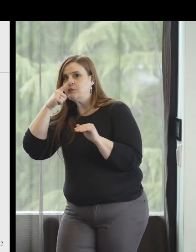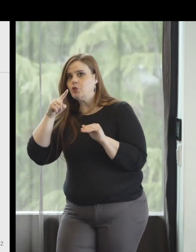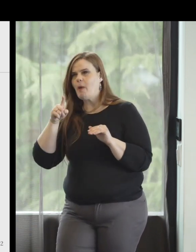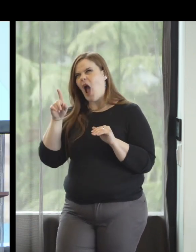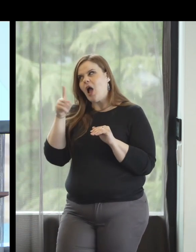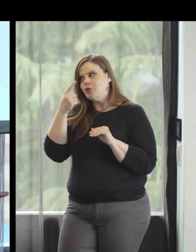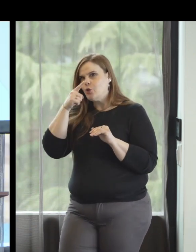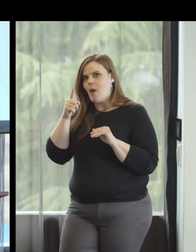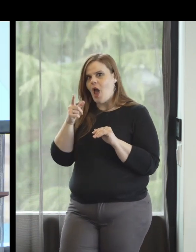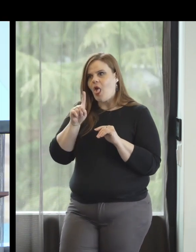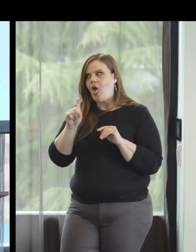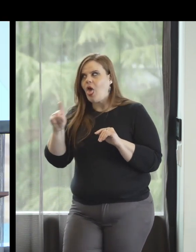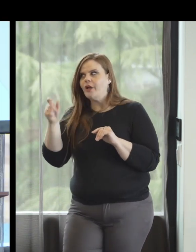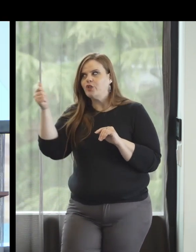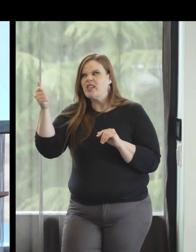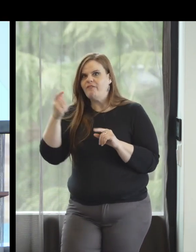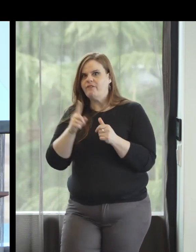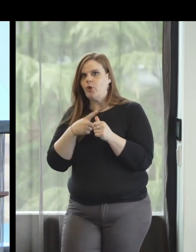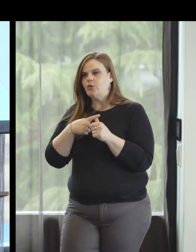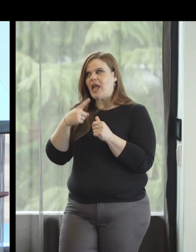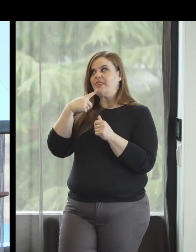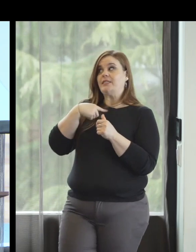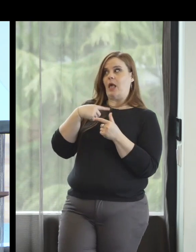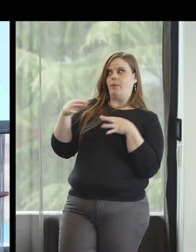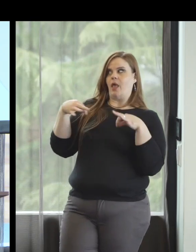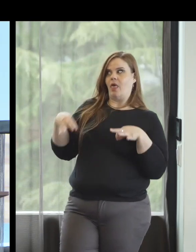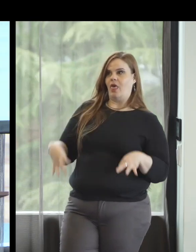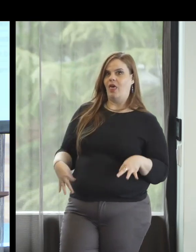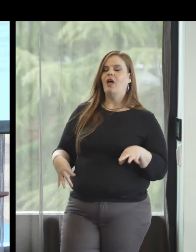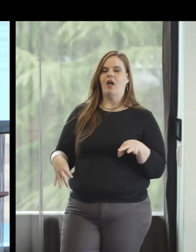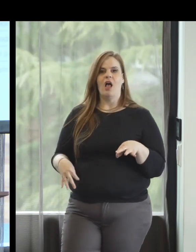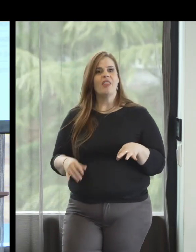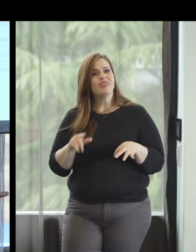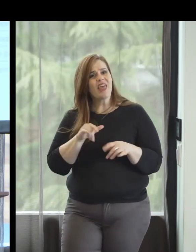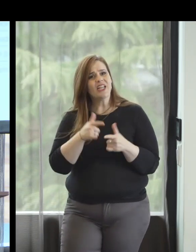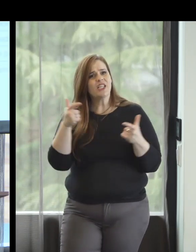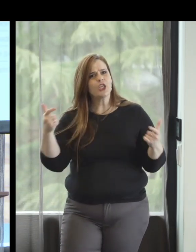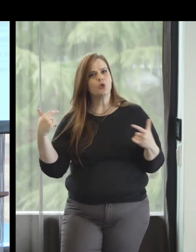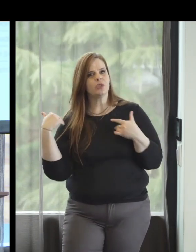there. And that's a huge onus on people. . What else